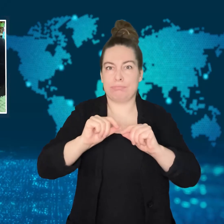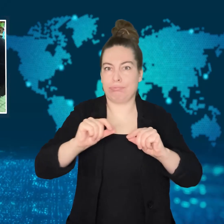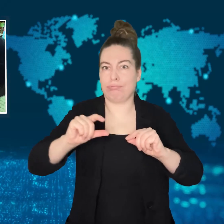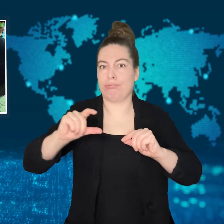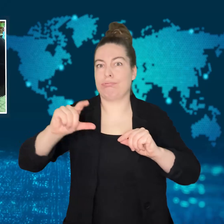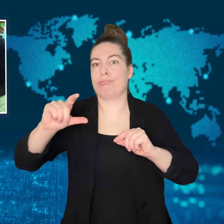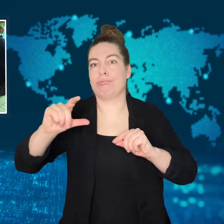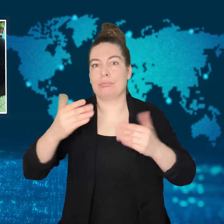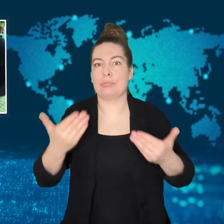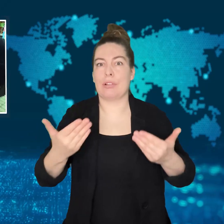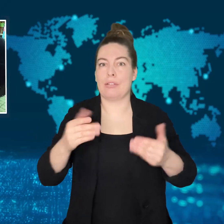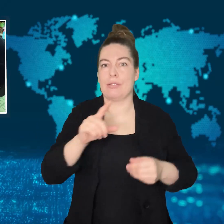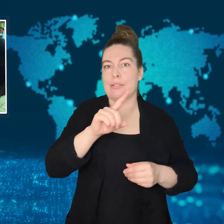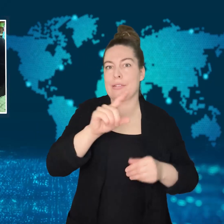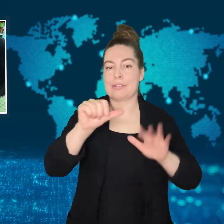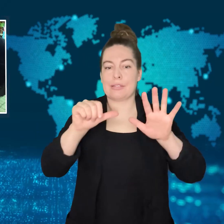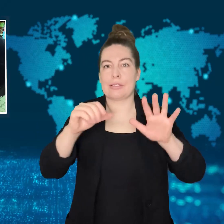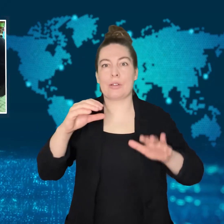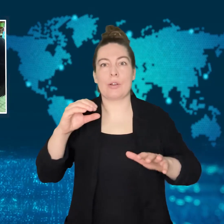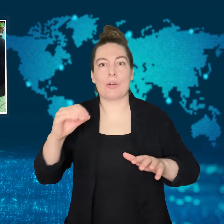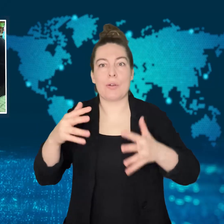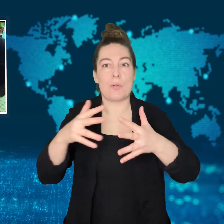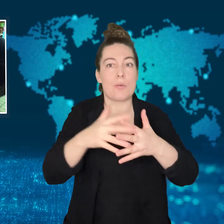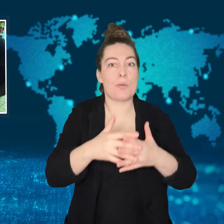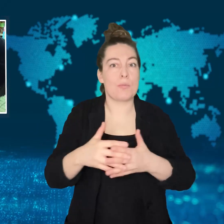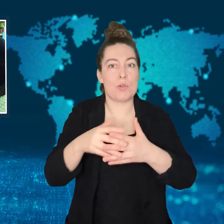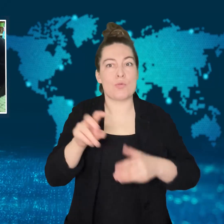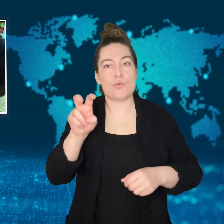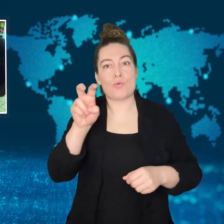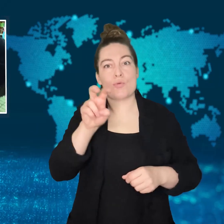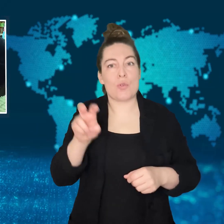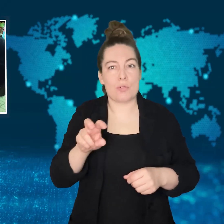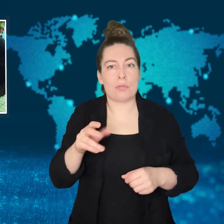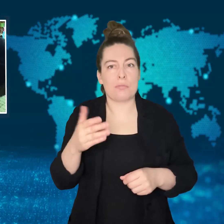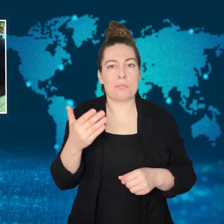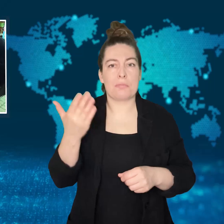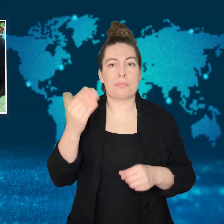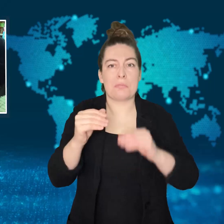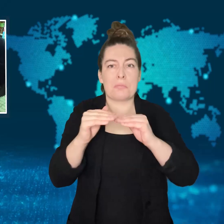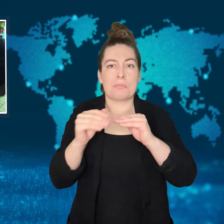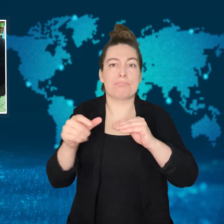approximately $160 USD last year alone.